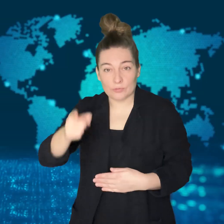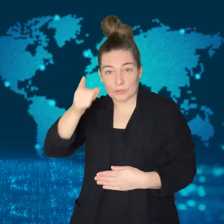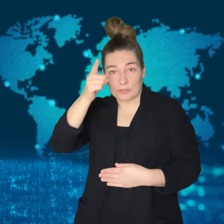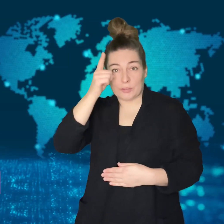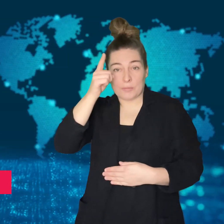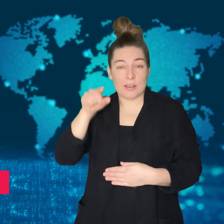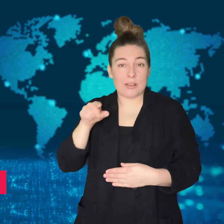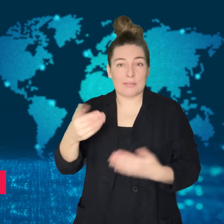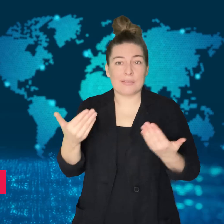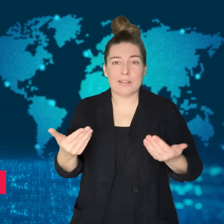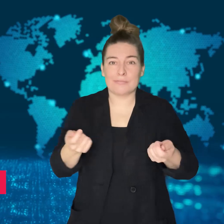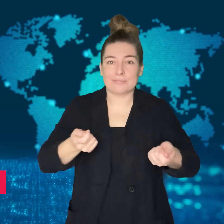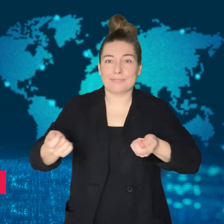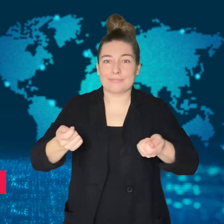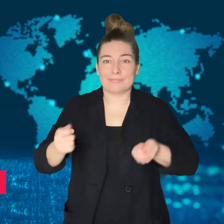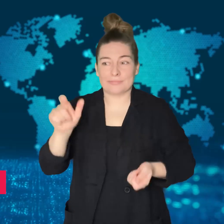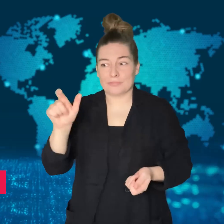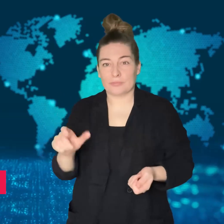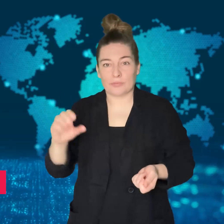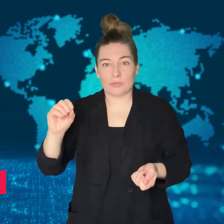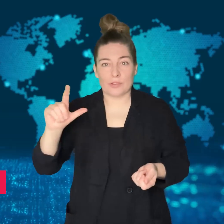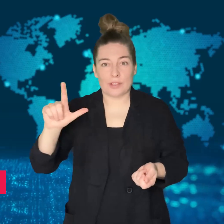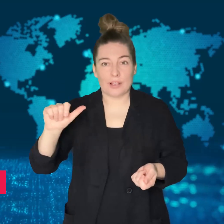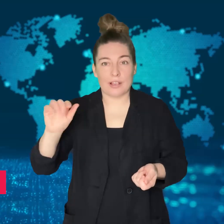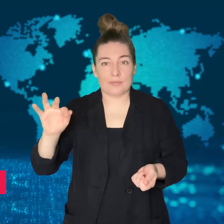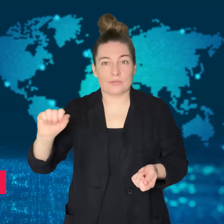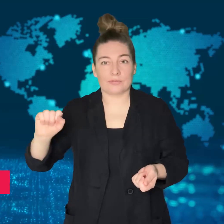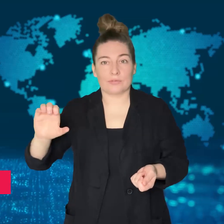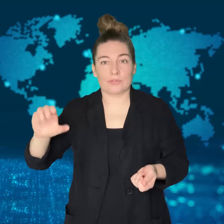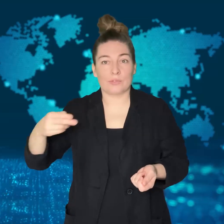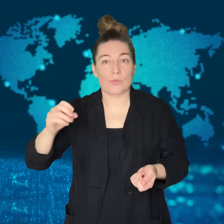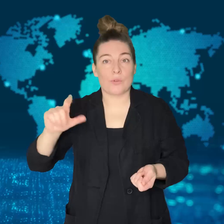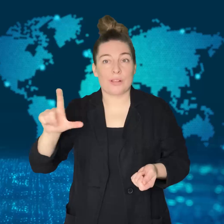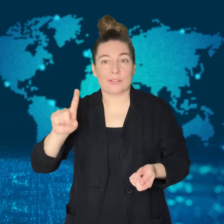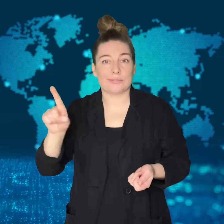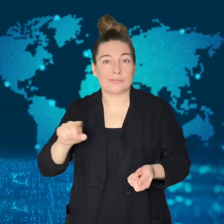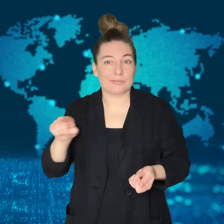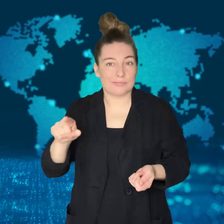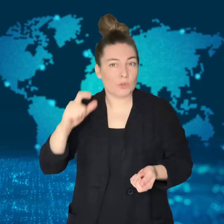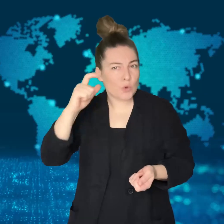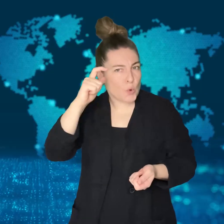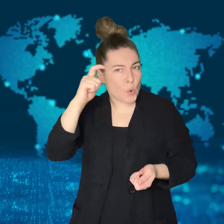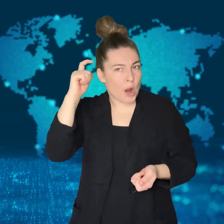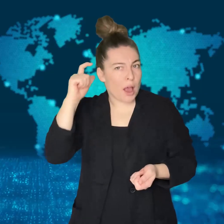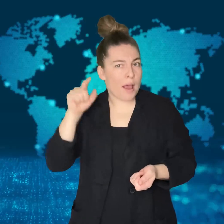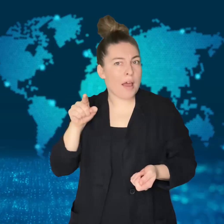[MONIKA]: Germany is facing snap elections next year